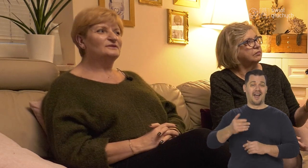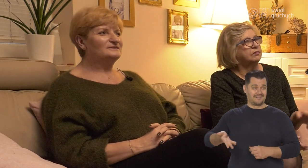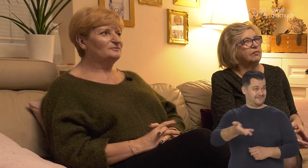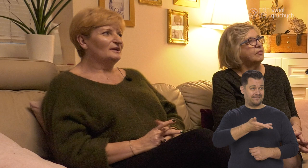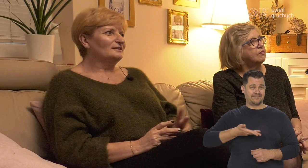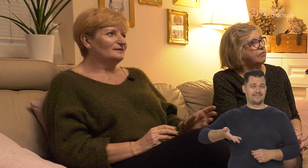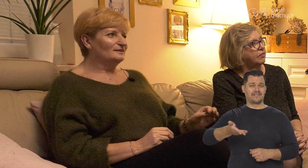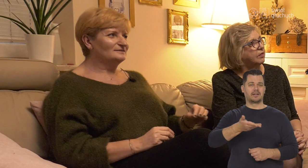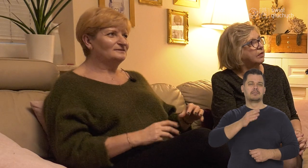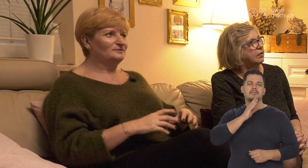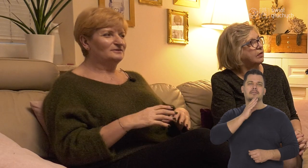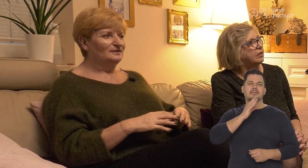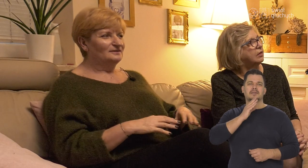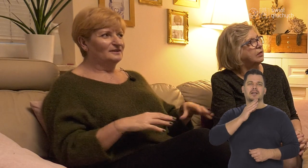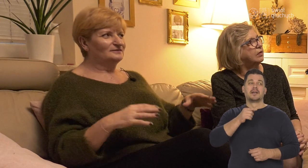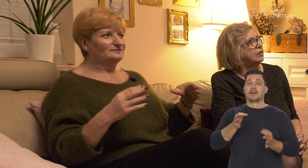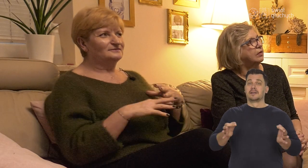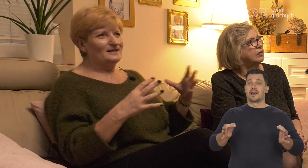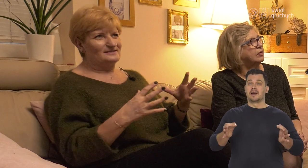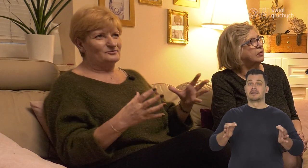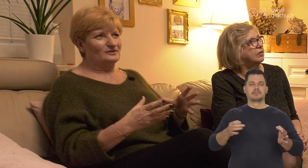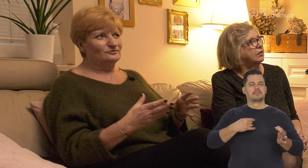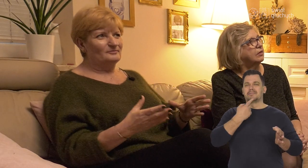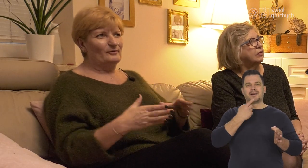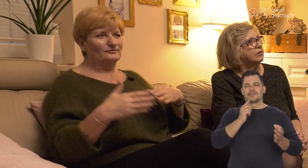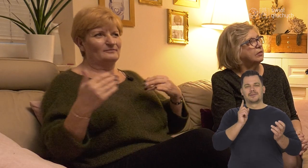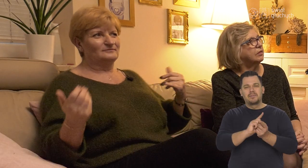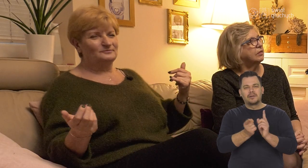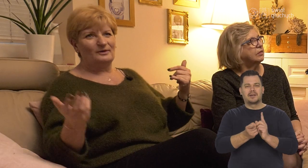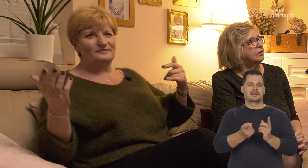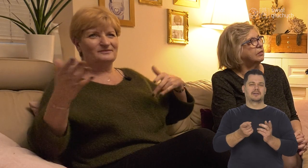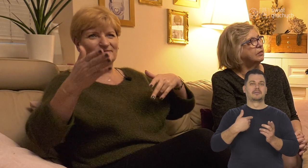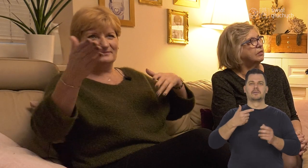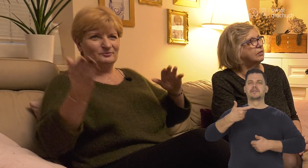I'm not here with them often